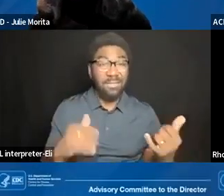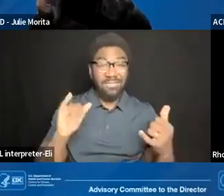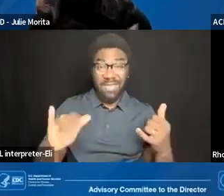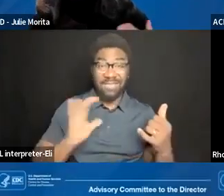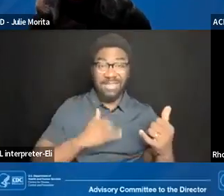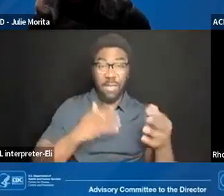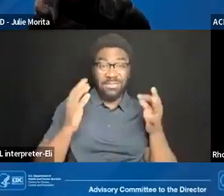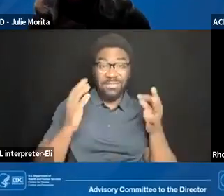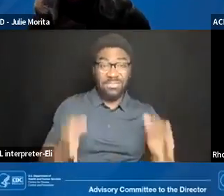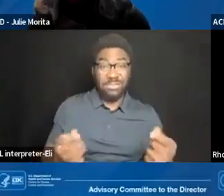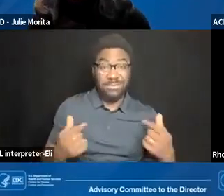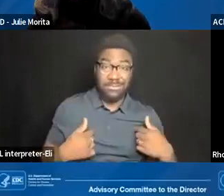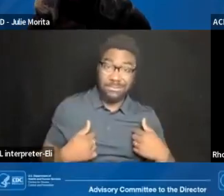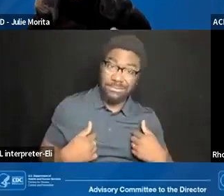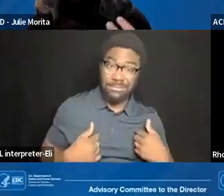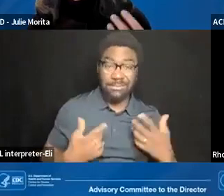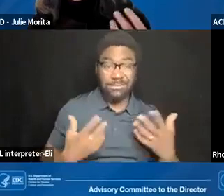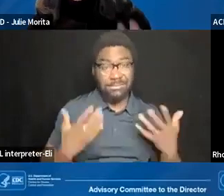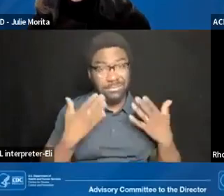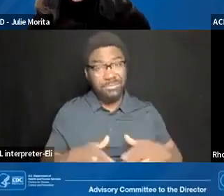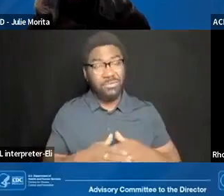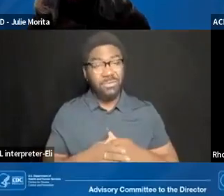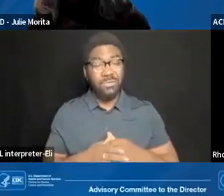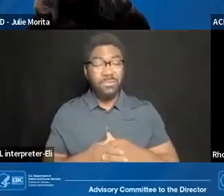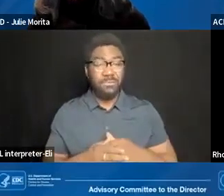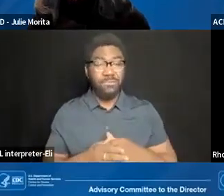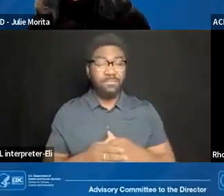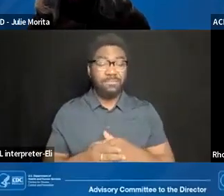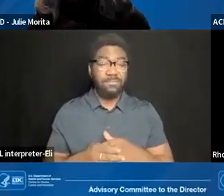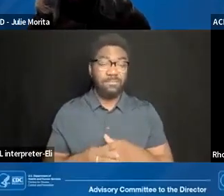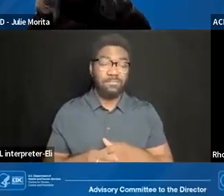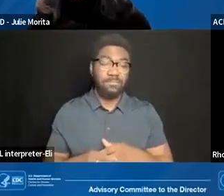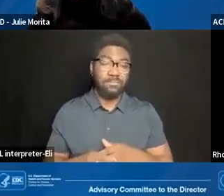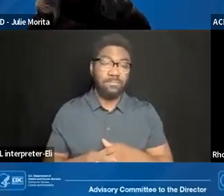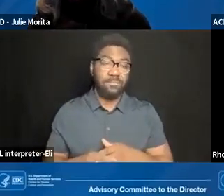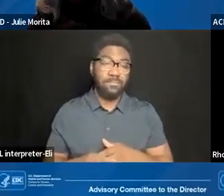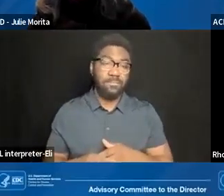as a recommendation to really understand what is available, what the deficiencies are,